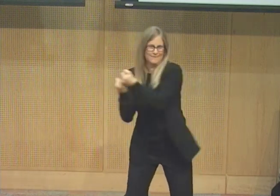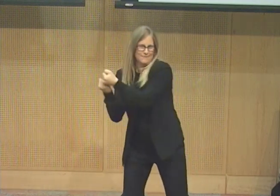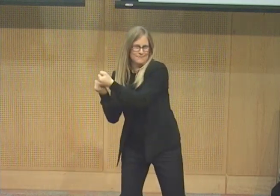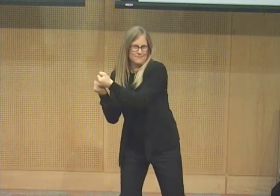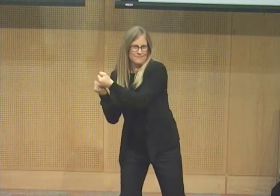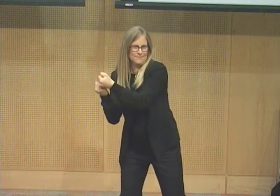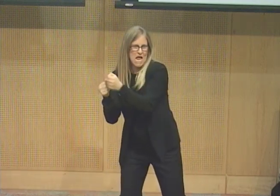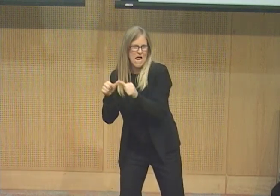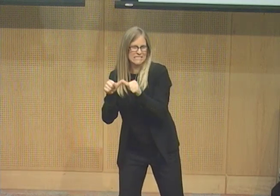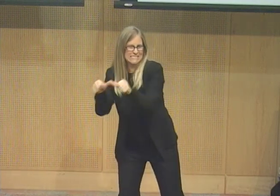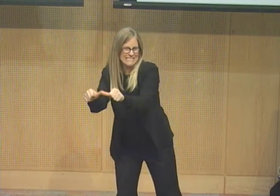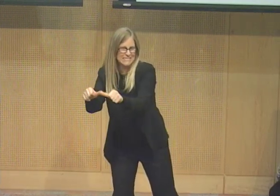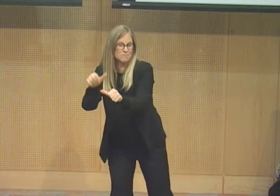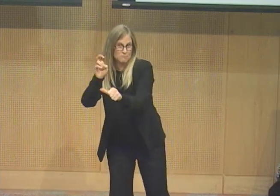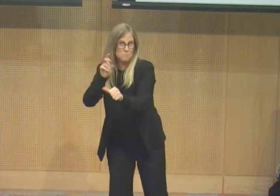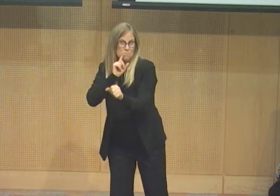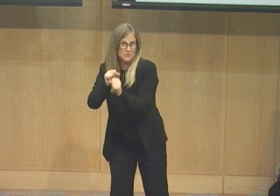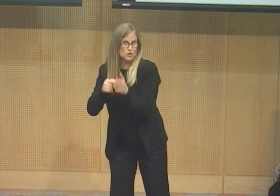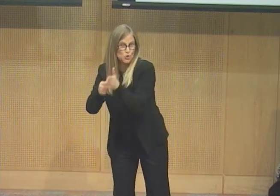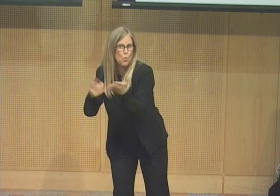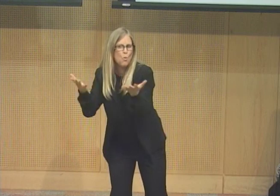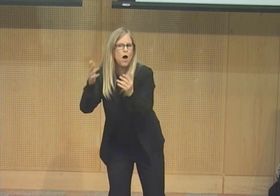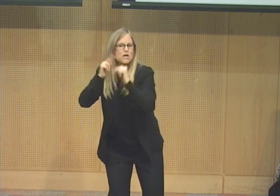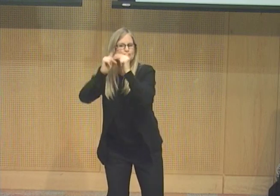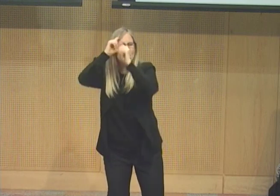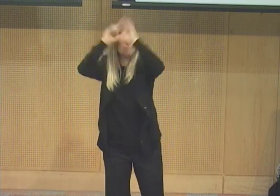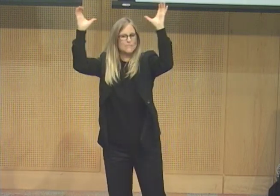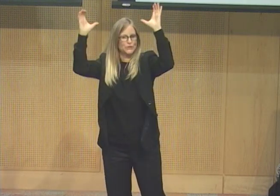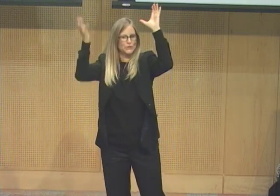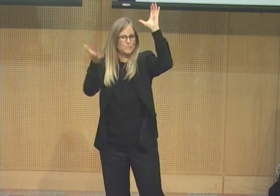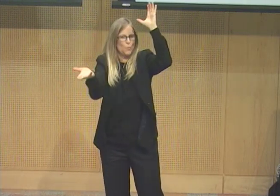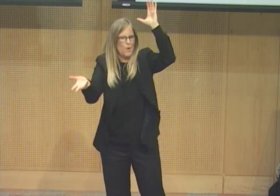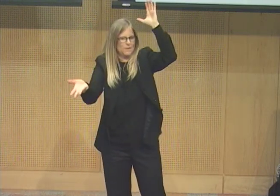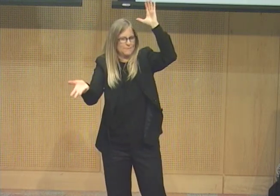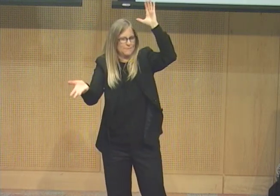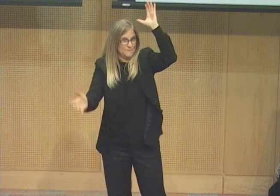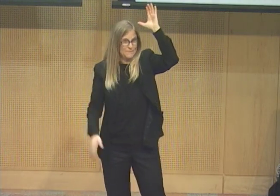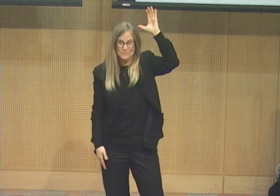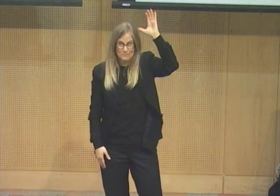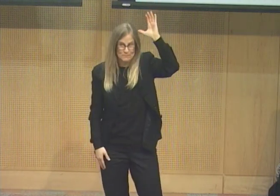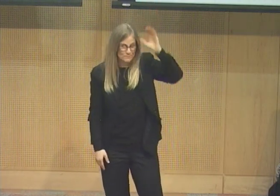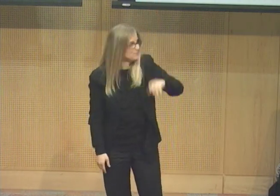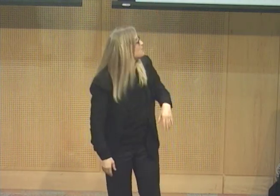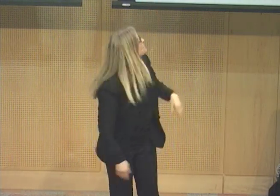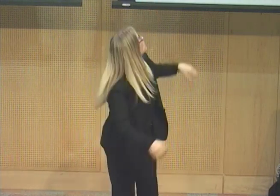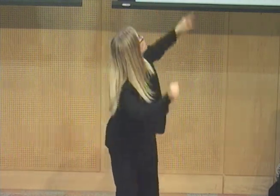would be consistent and that it would show the constructed image as reflected